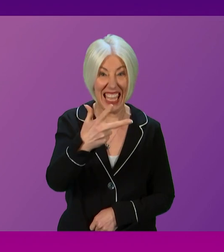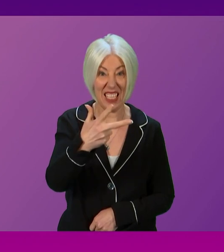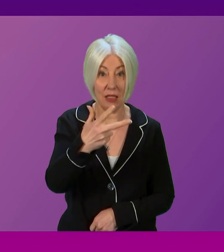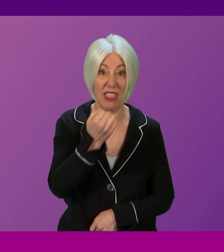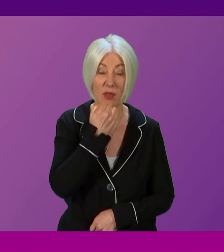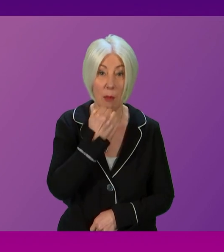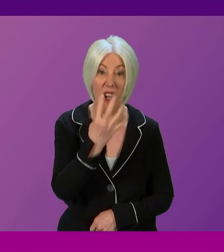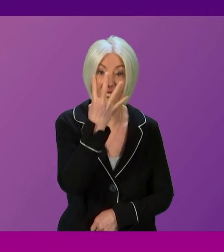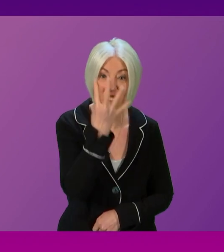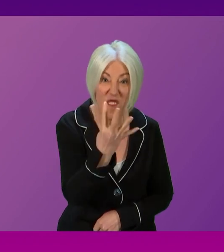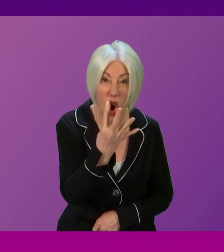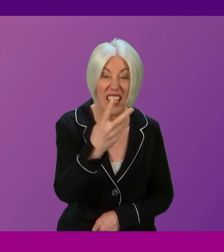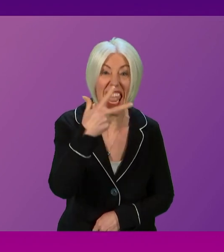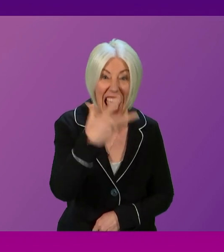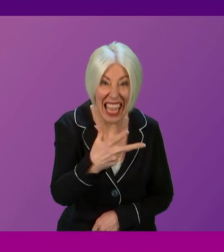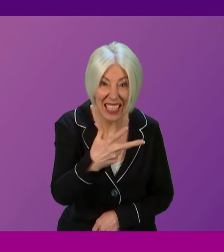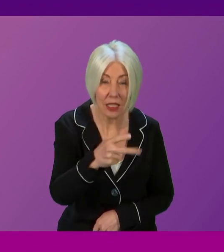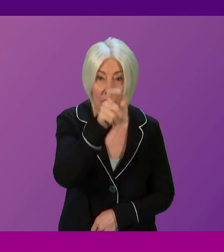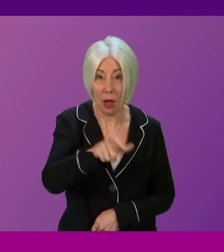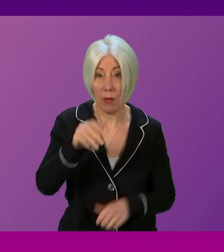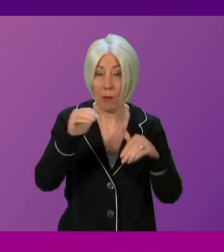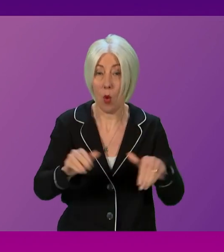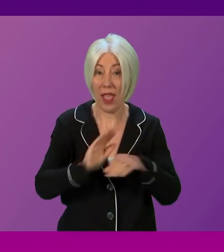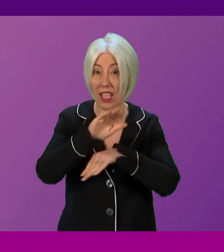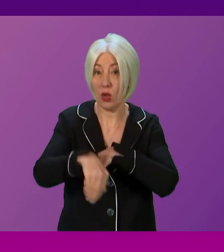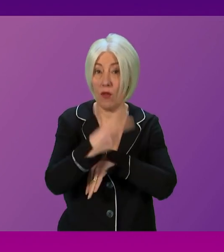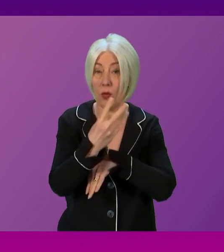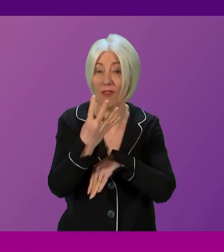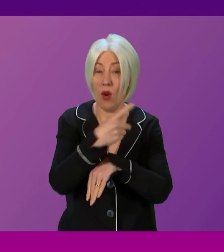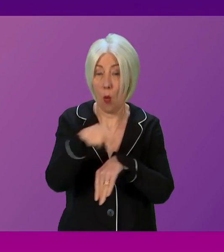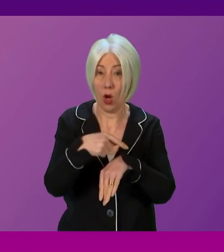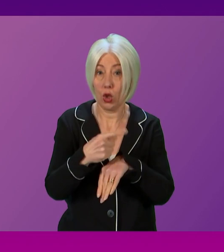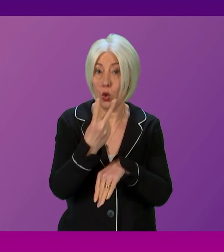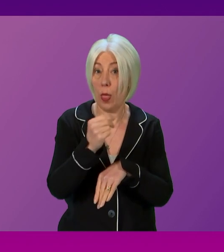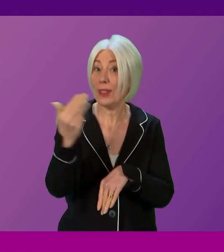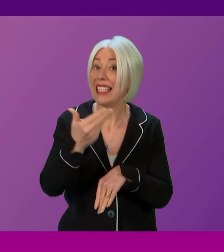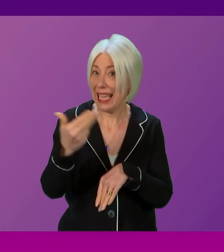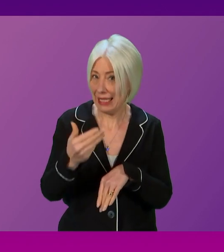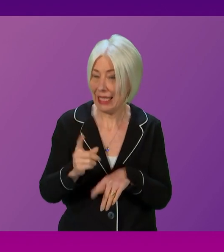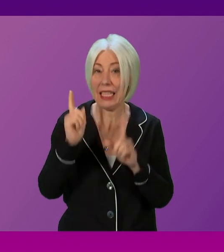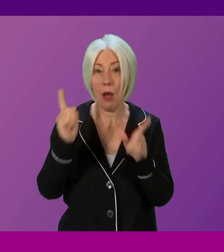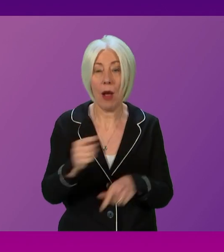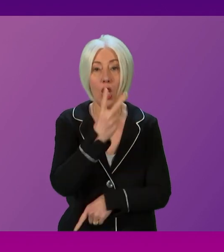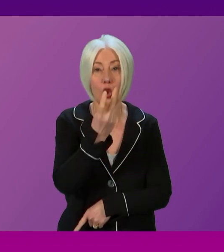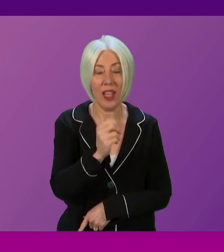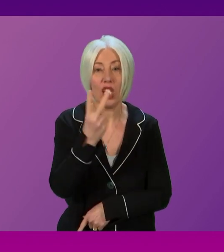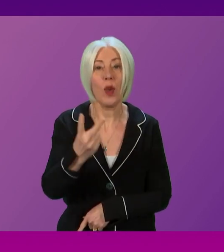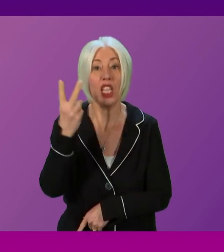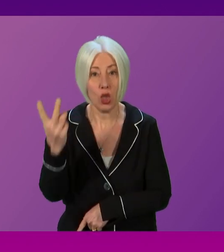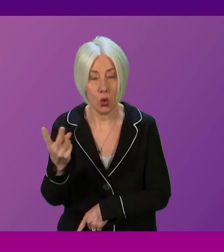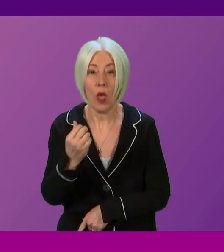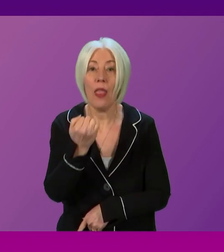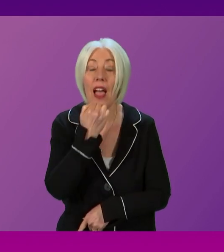repeat that: 48 people waited for more than 24 hours in 2019. In 2022, that number increased